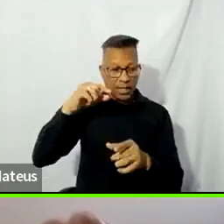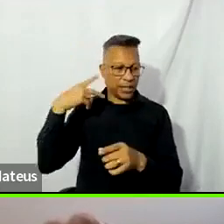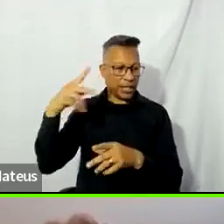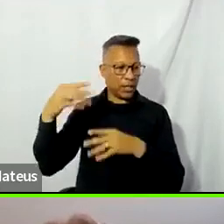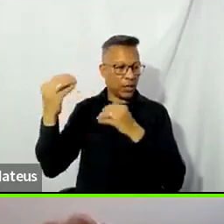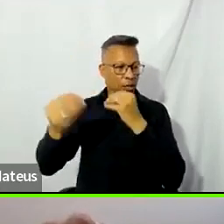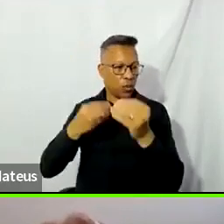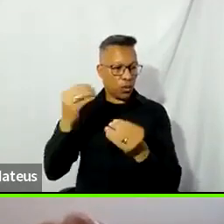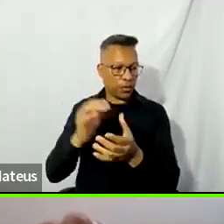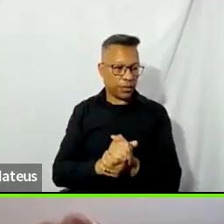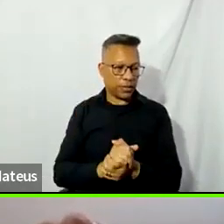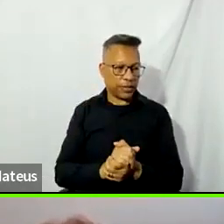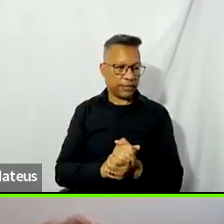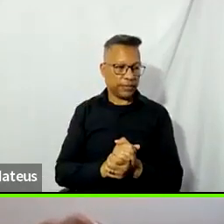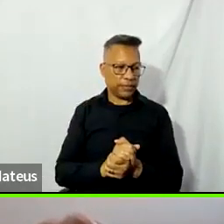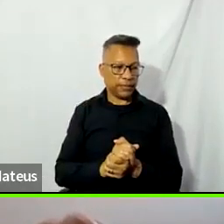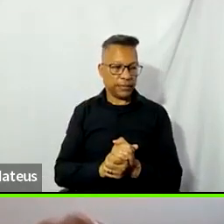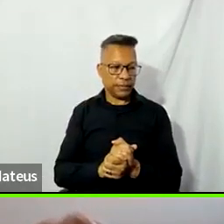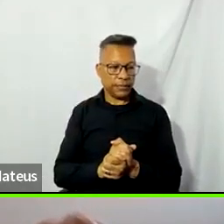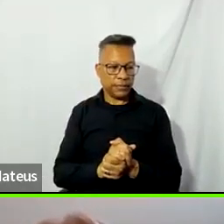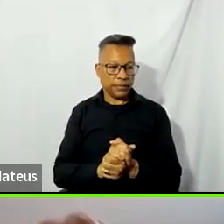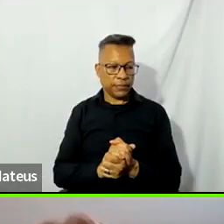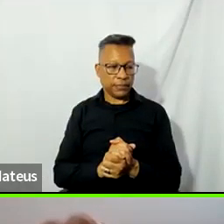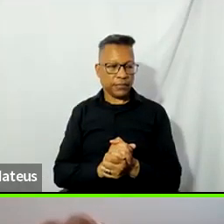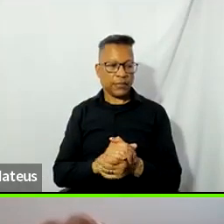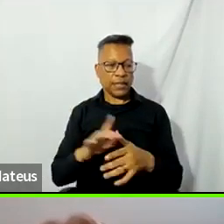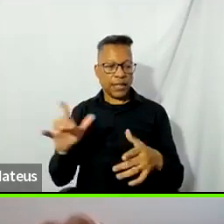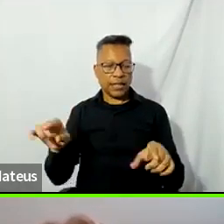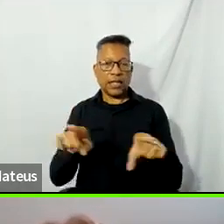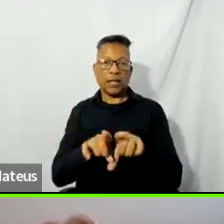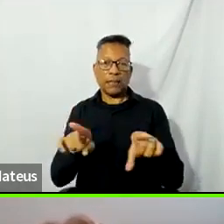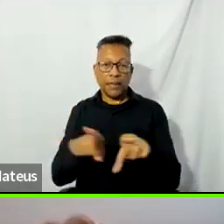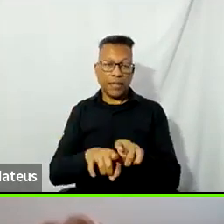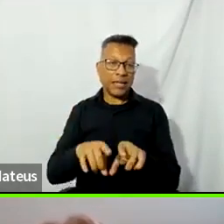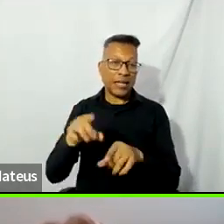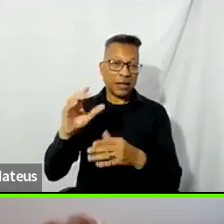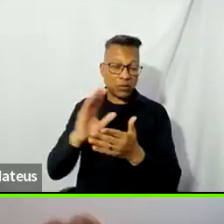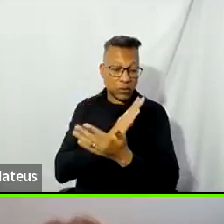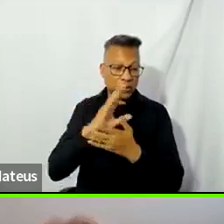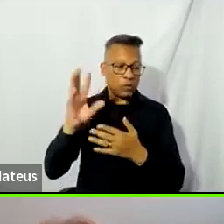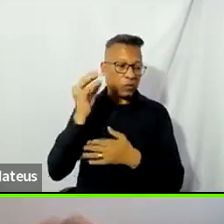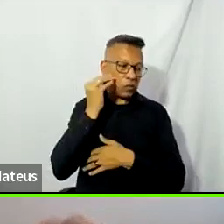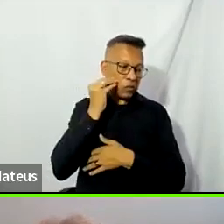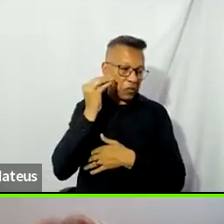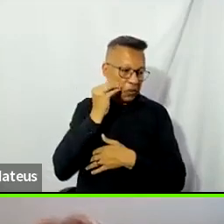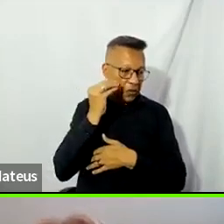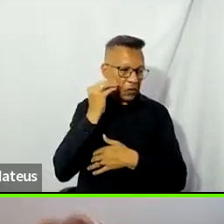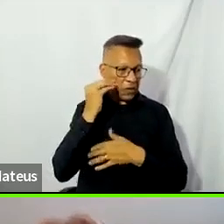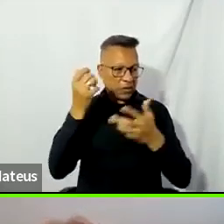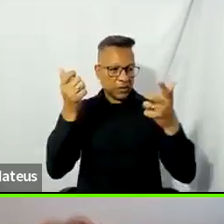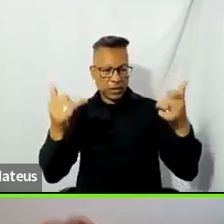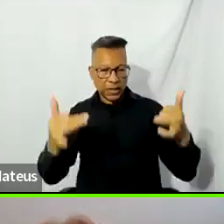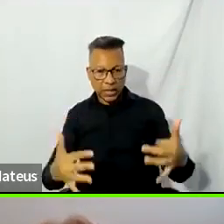I'm afraid he does afraid he does try to address that to some to some extent this to some extent this book History of your elopment of elopment of Higher psychological